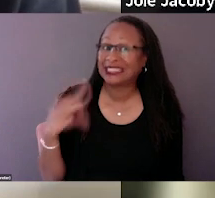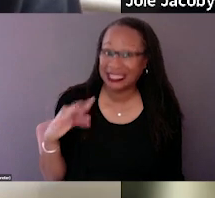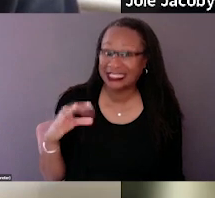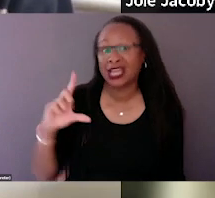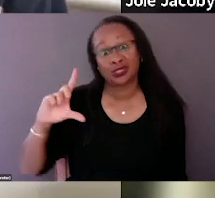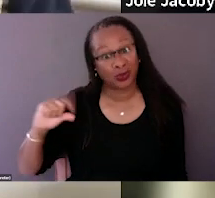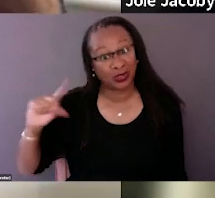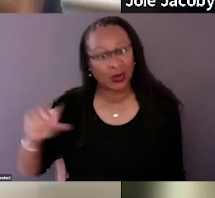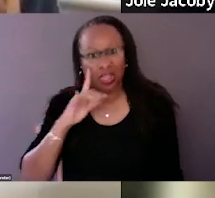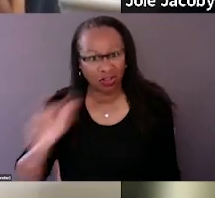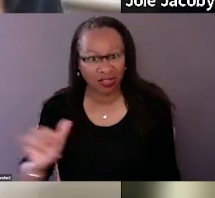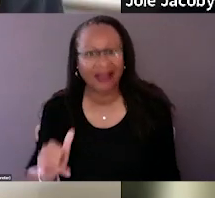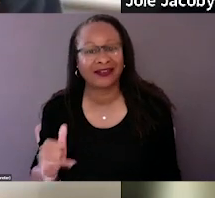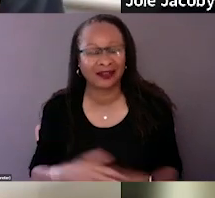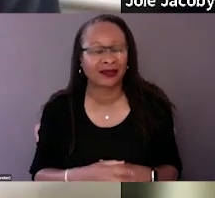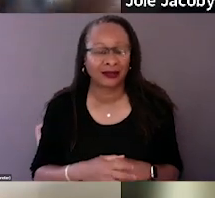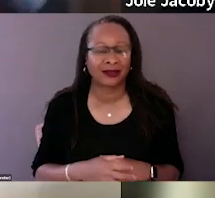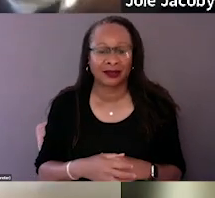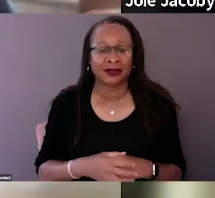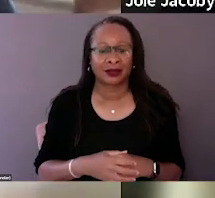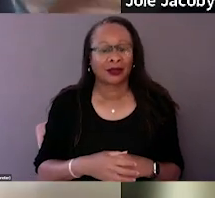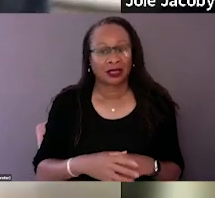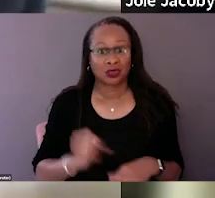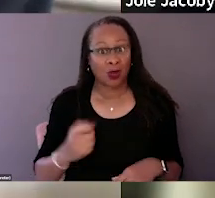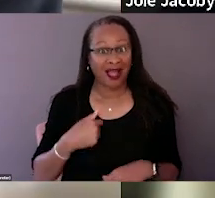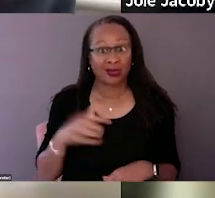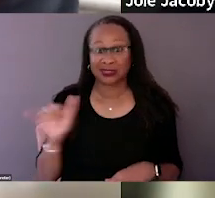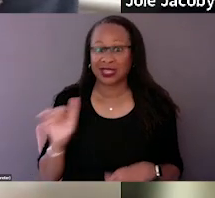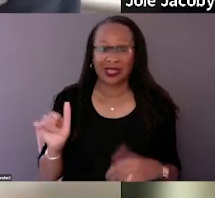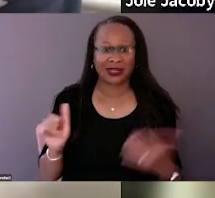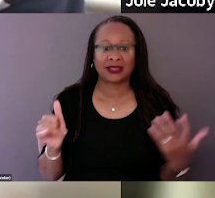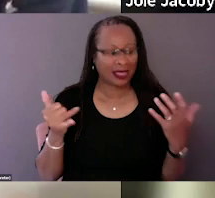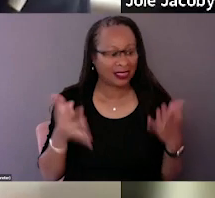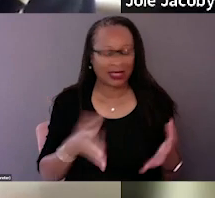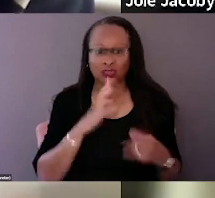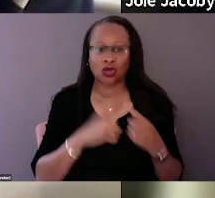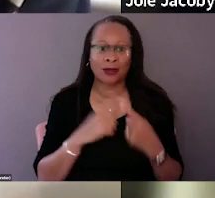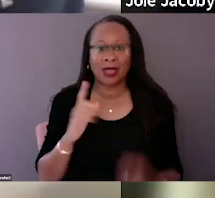And so I was like, "Hey, let's be nostalgic "about to make it," but it was also be nostalgic about what the world was looking like.